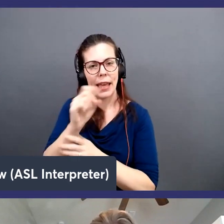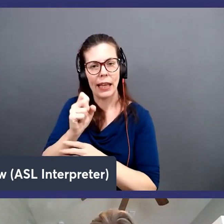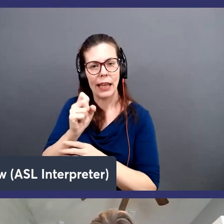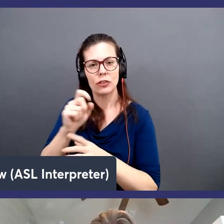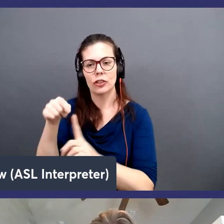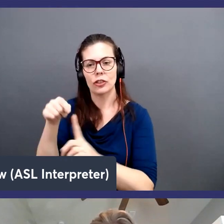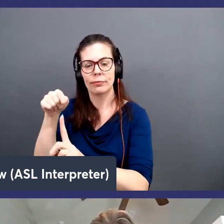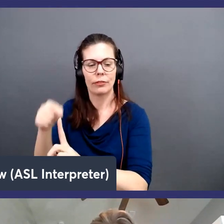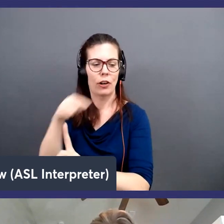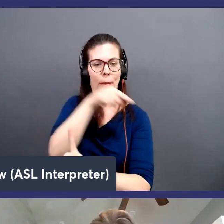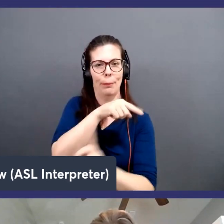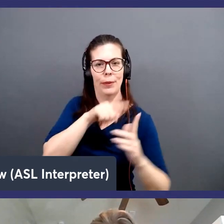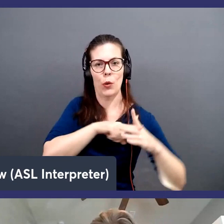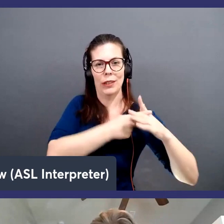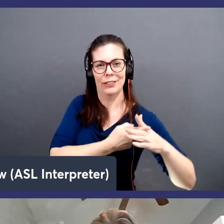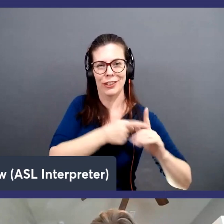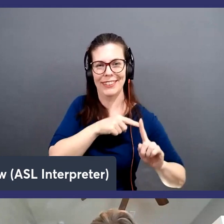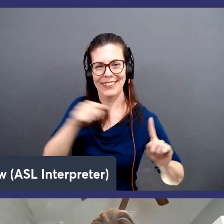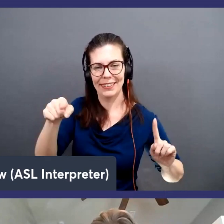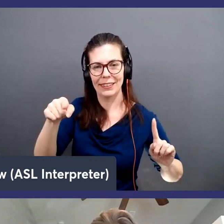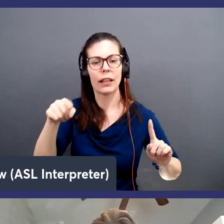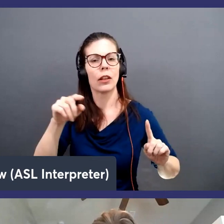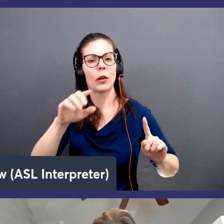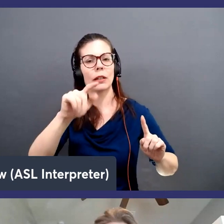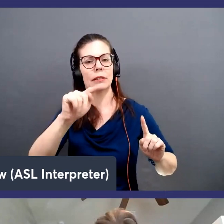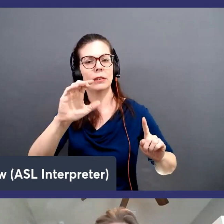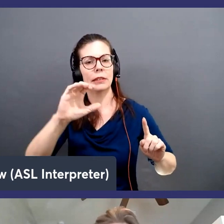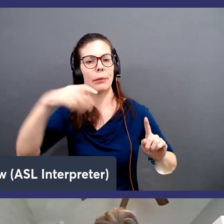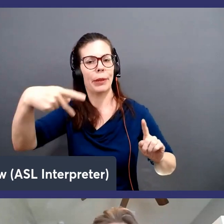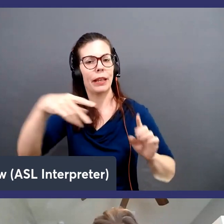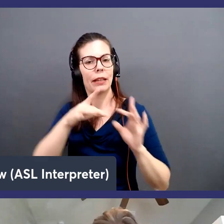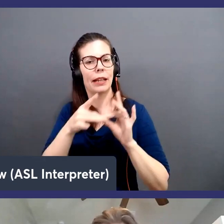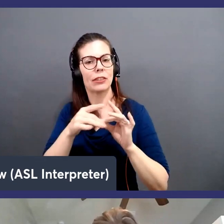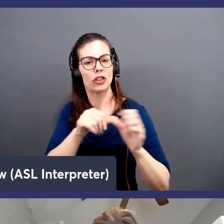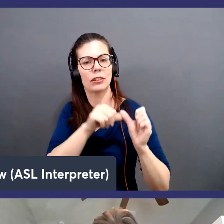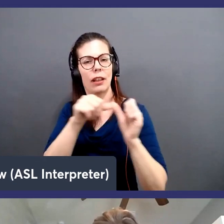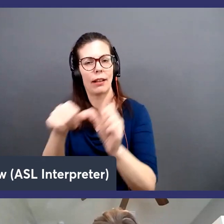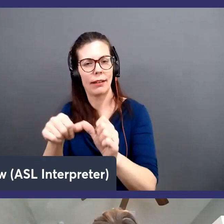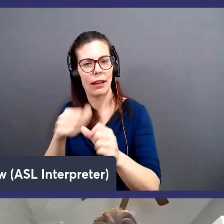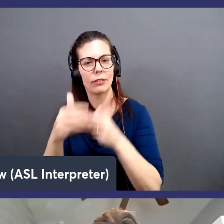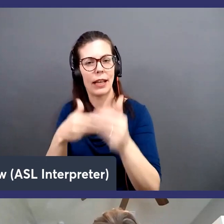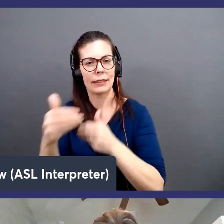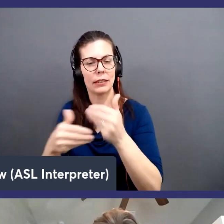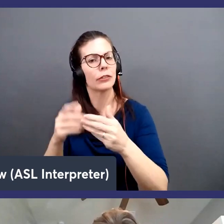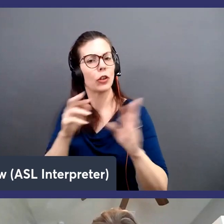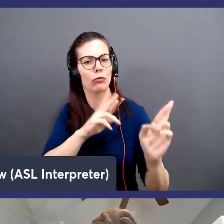that keeps those TCP connections alive and active, so that they're ready to serve content right away.